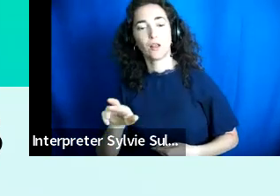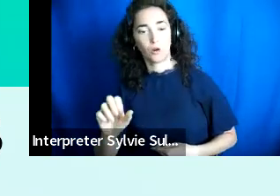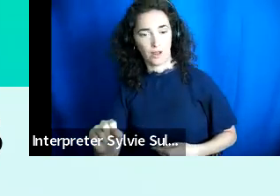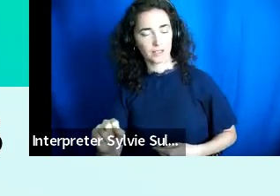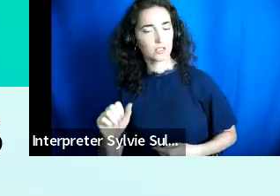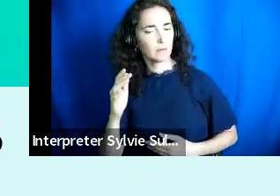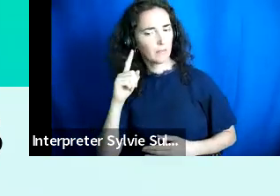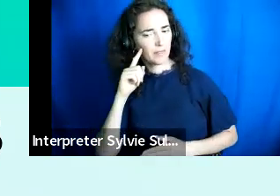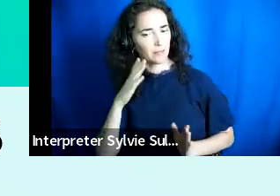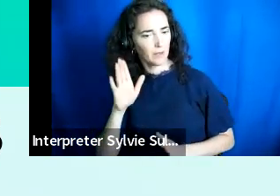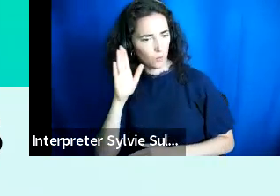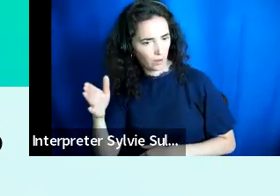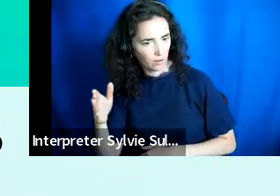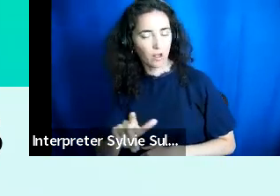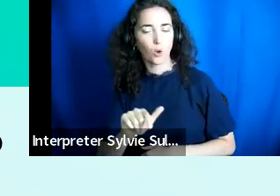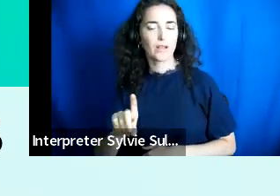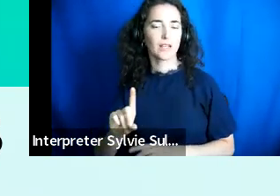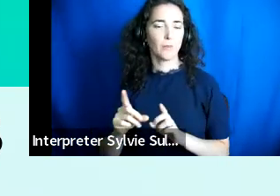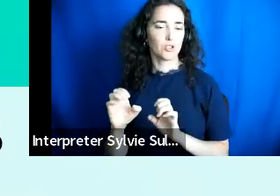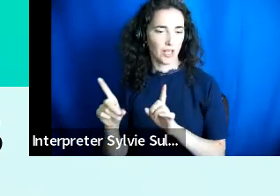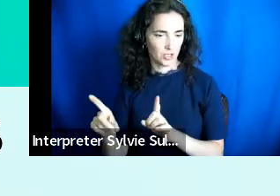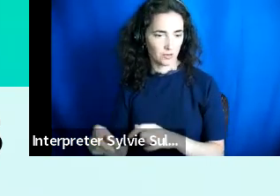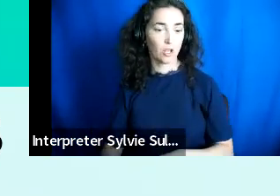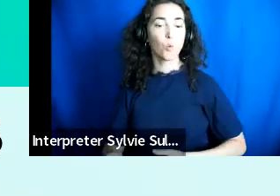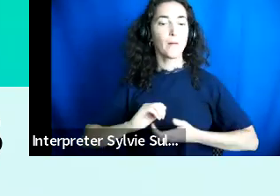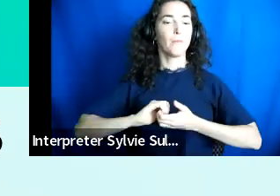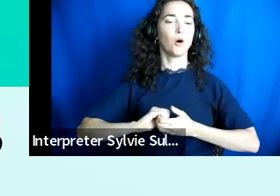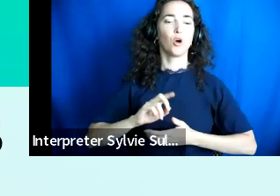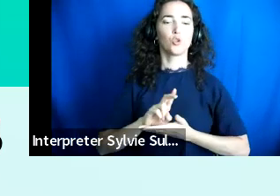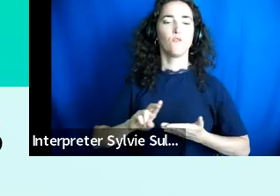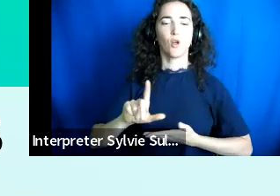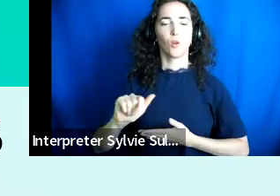Louisiana Department of Education. A partner is the University of Louisiana Latvia play.